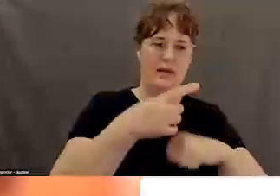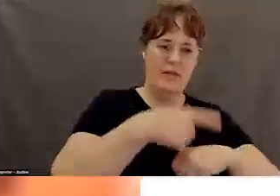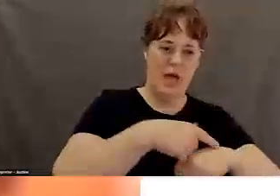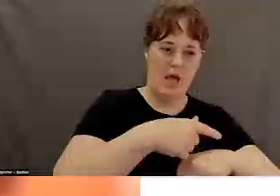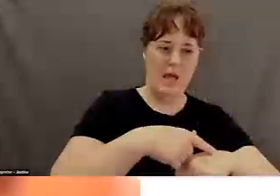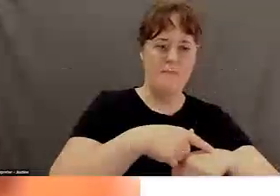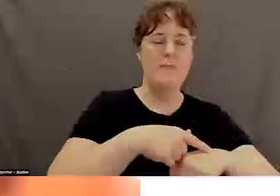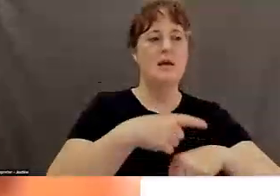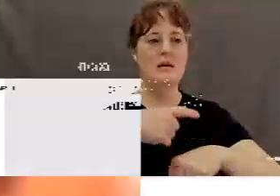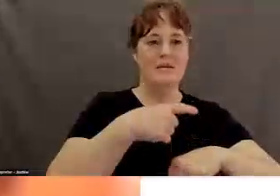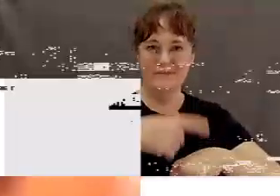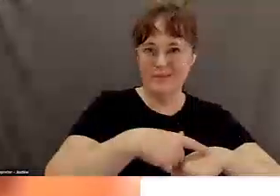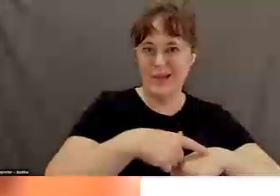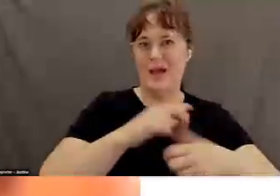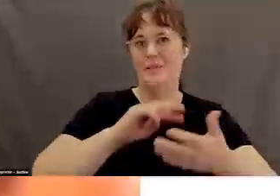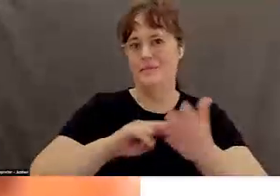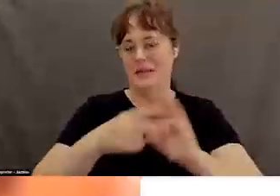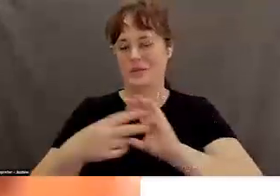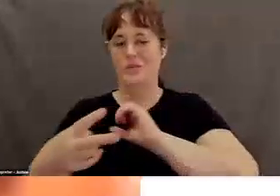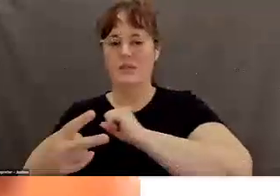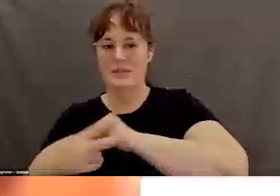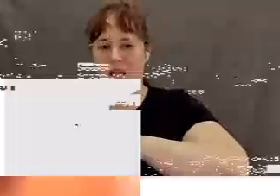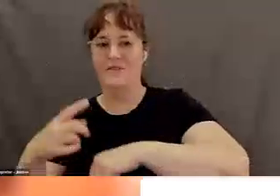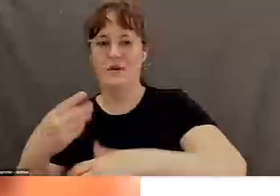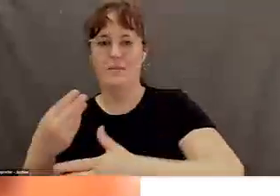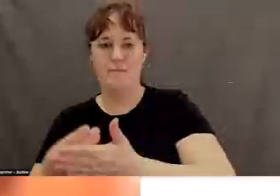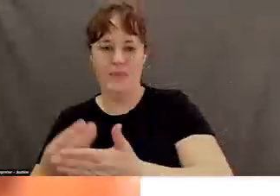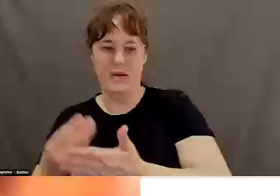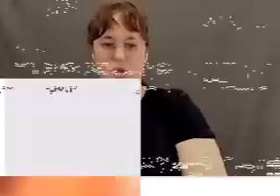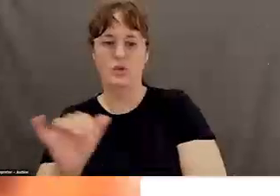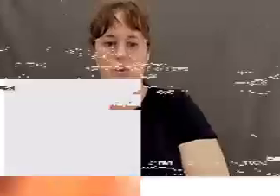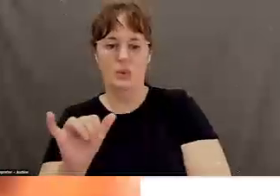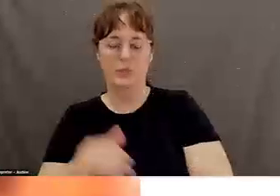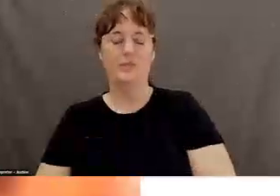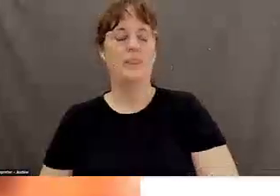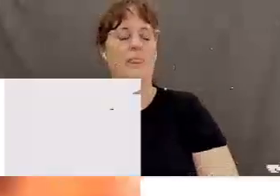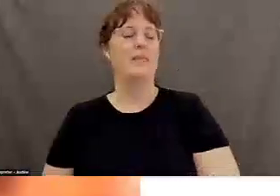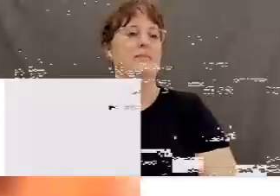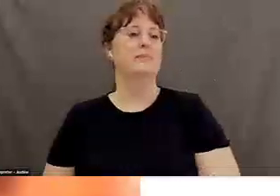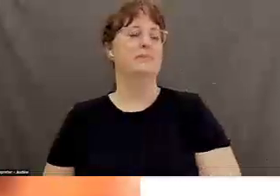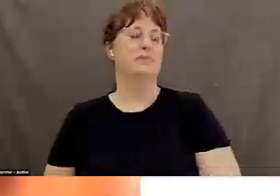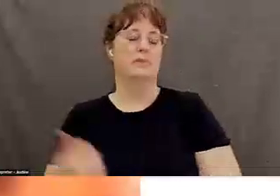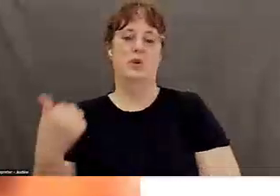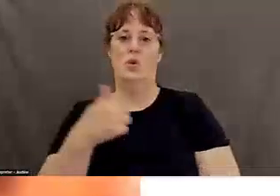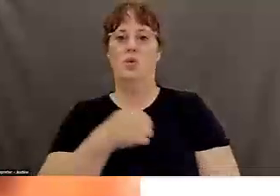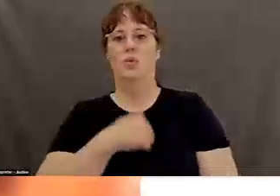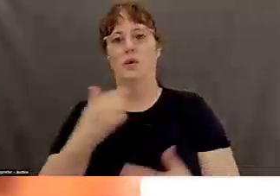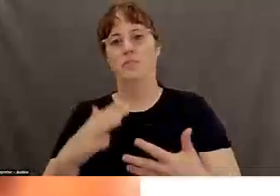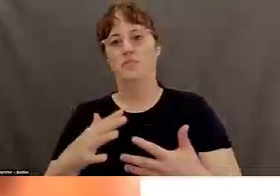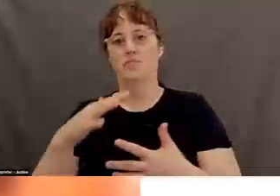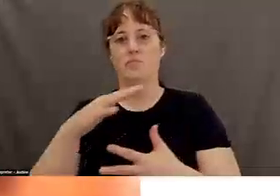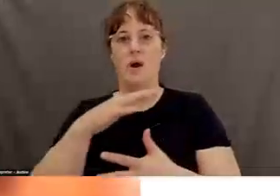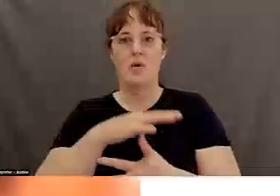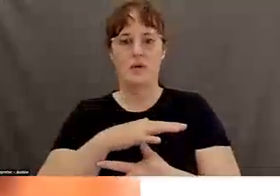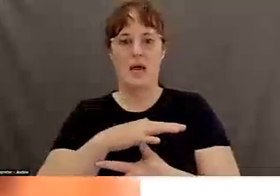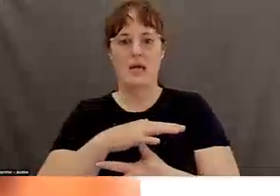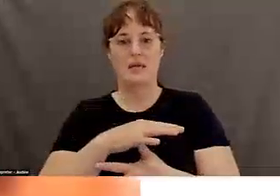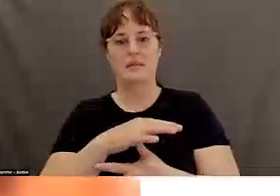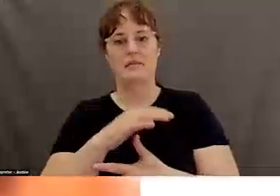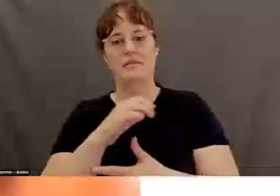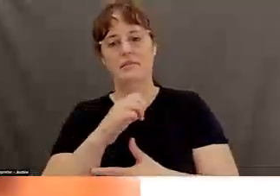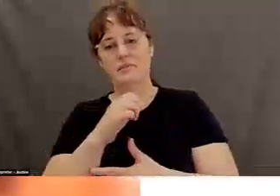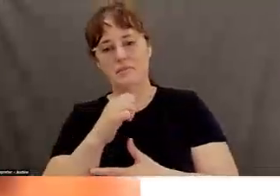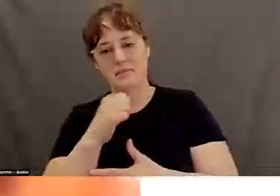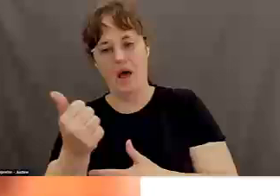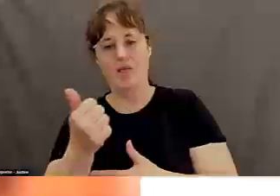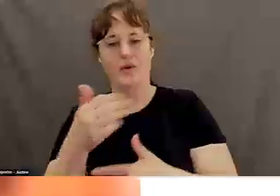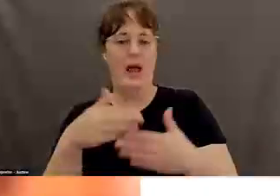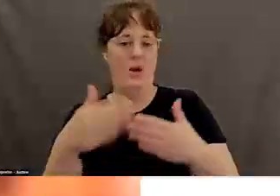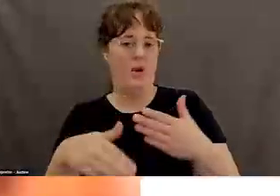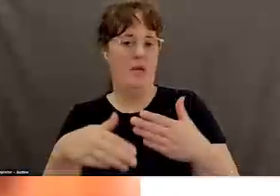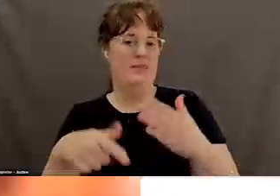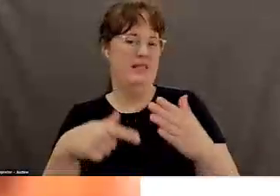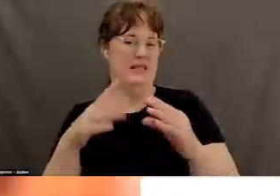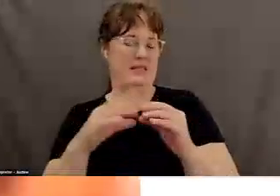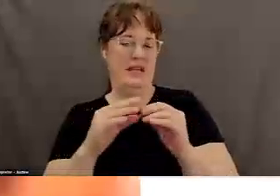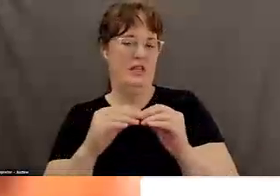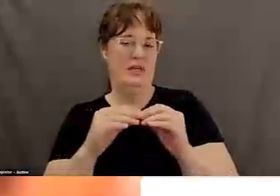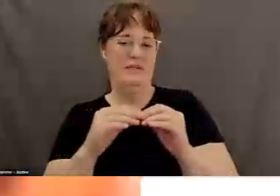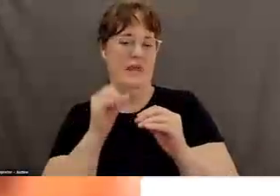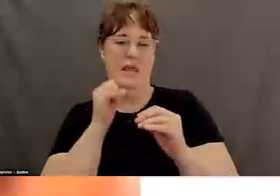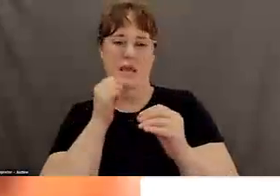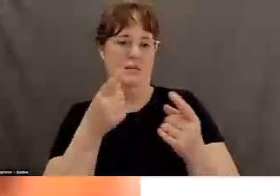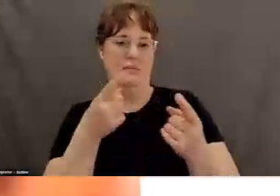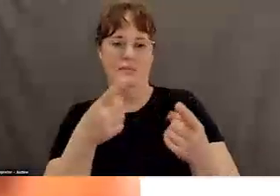Boardroom: With that outcome. Other legislation we prioritized this session did not make it across the finish line, and there were some other legislative changes that will